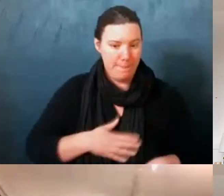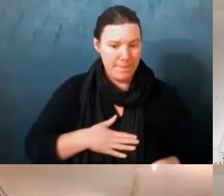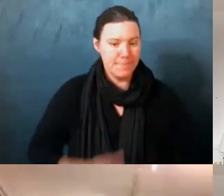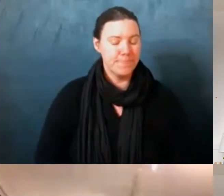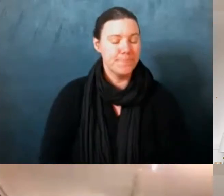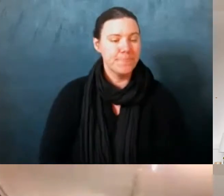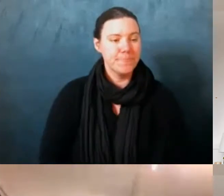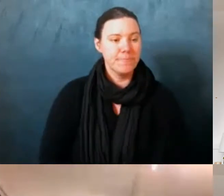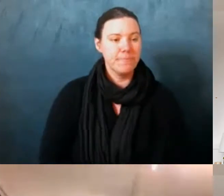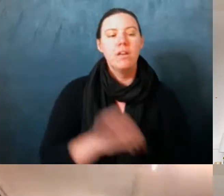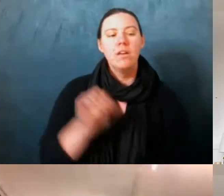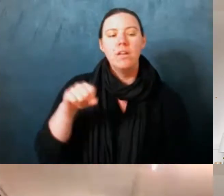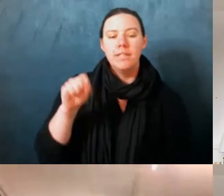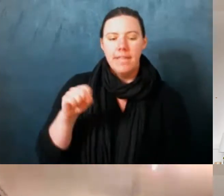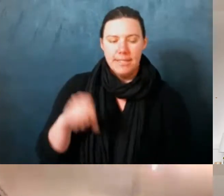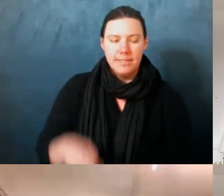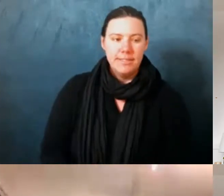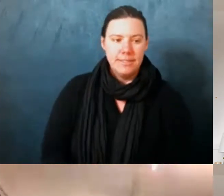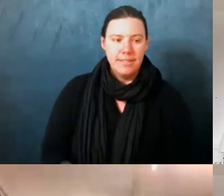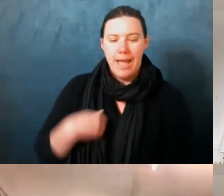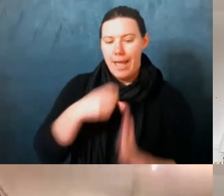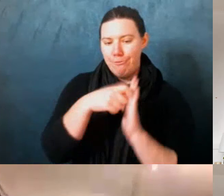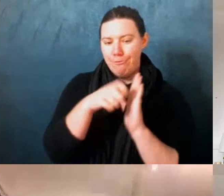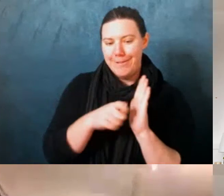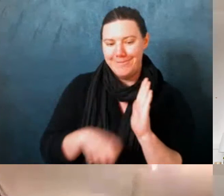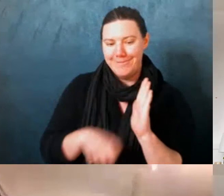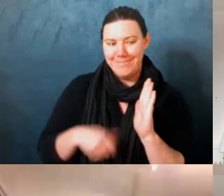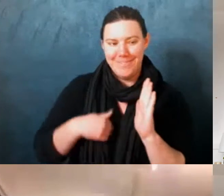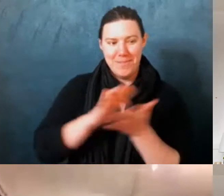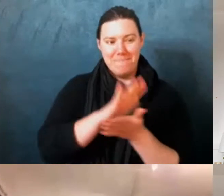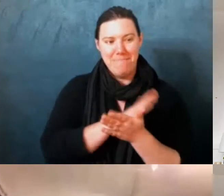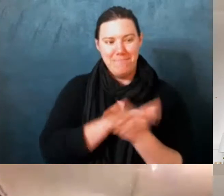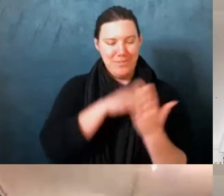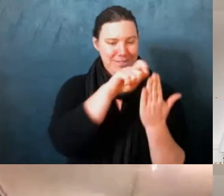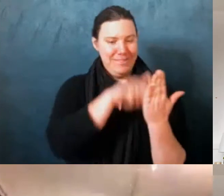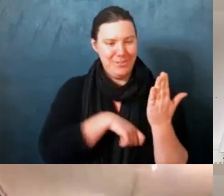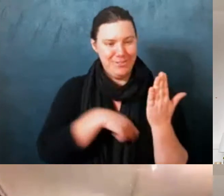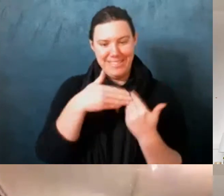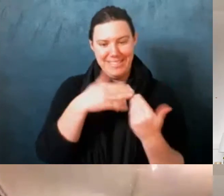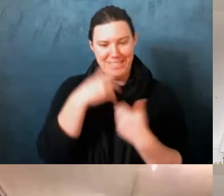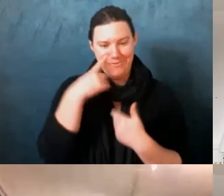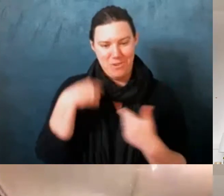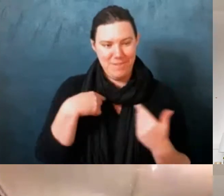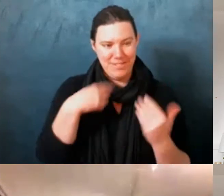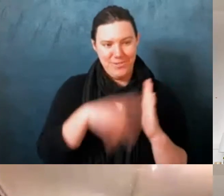Yeah, because I write them in my, the paper. So it's just easy to me to wrap them.